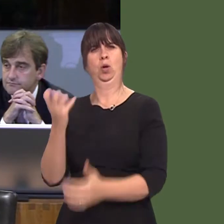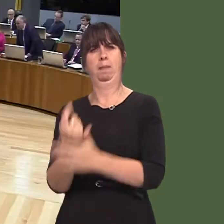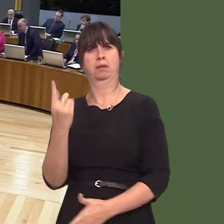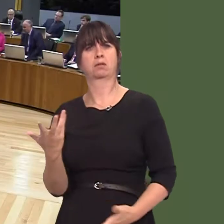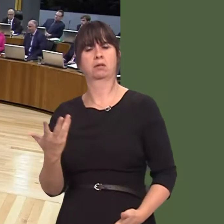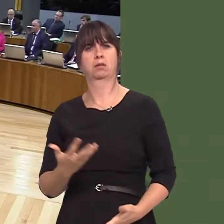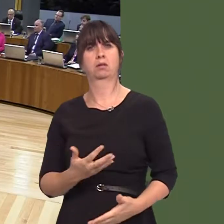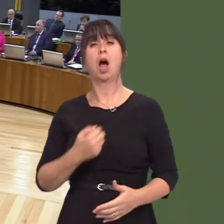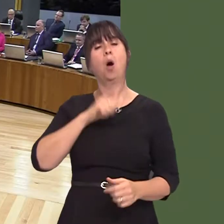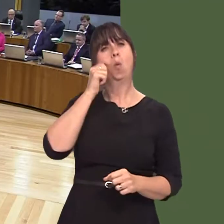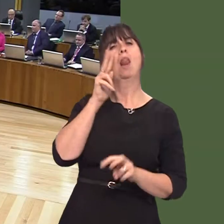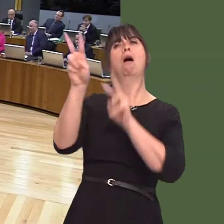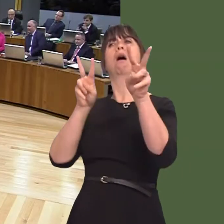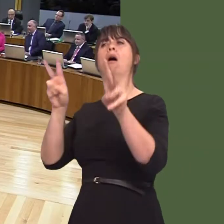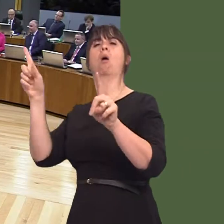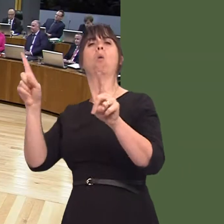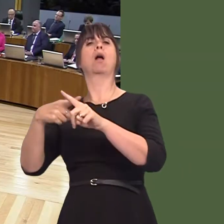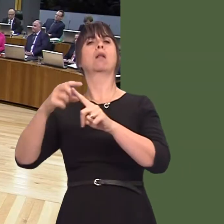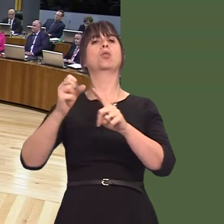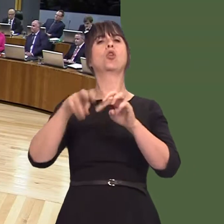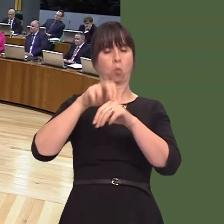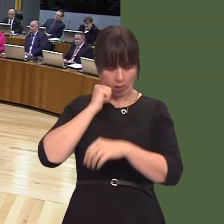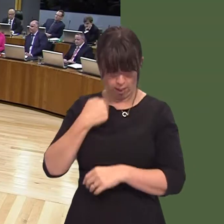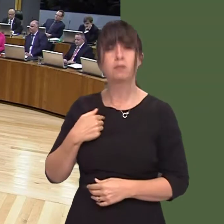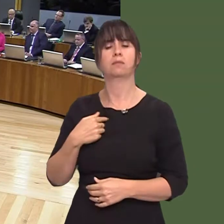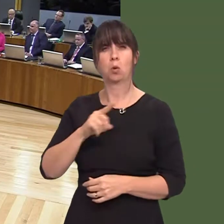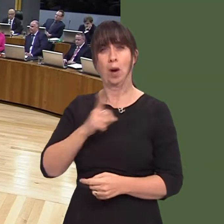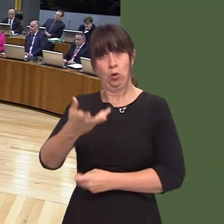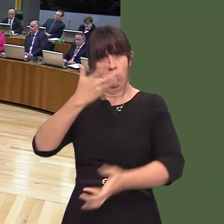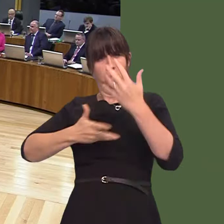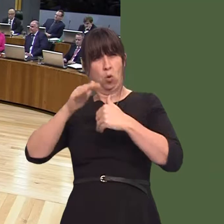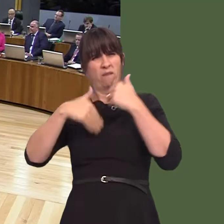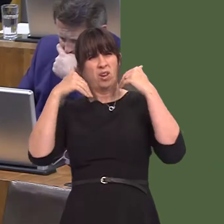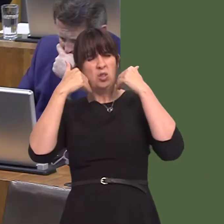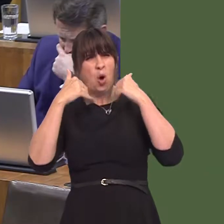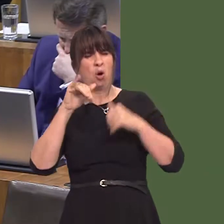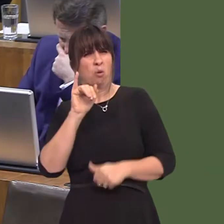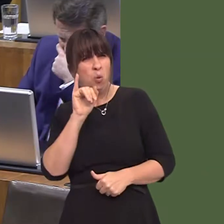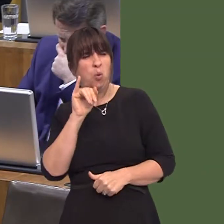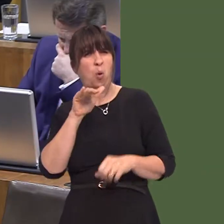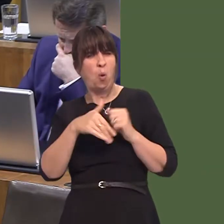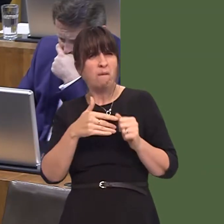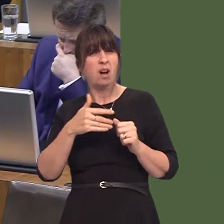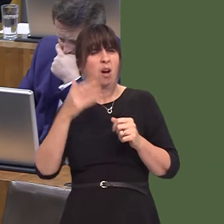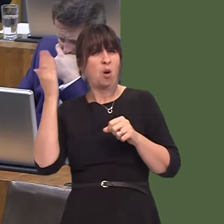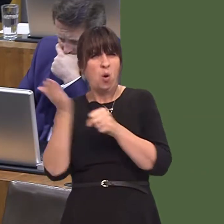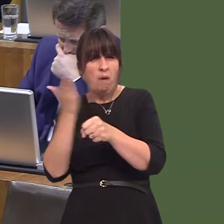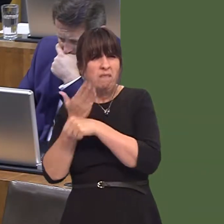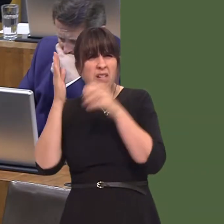Carwyn Jones: I am willing to look at that, because the case that he mentions is very disturbing and upsetting, of course. I will write to him further on that.